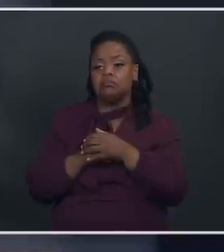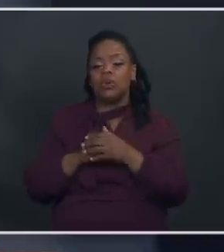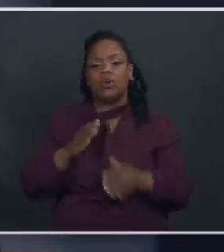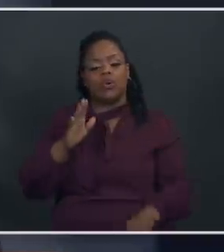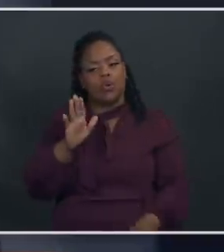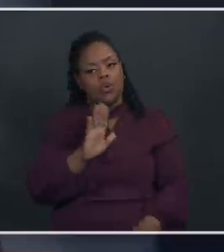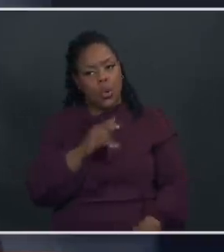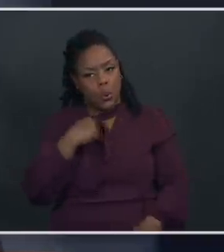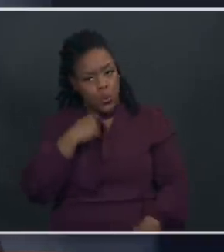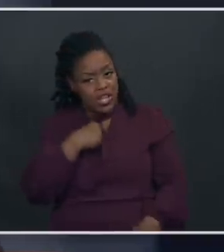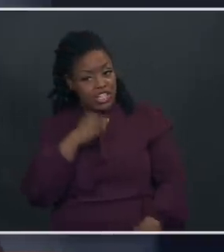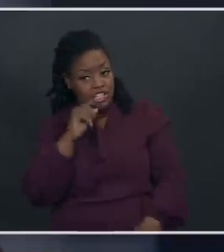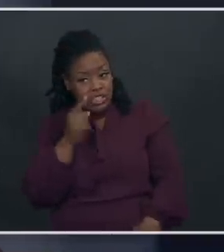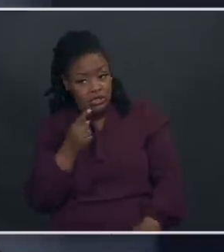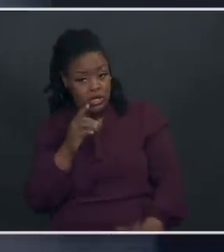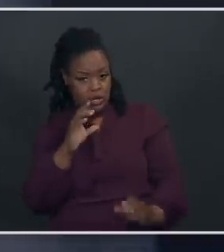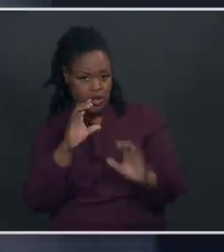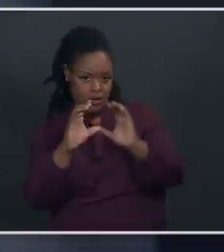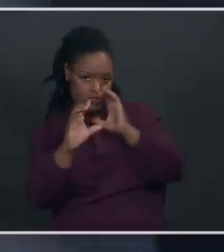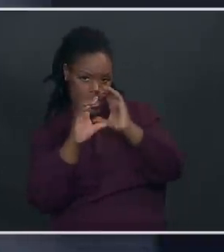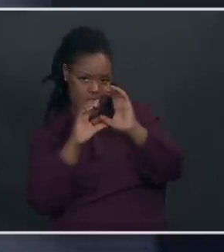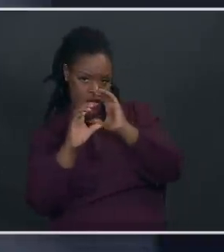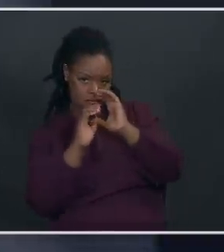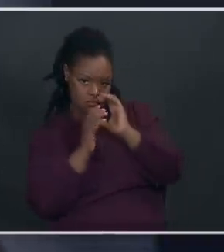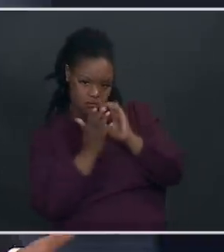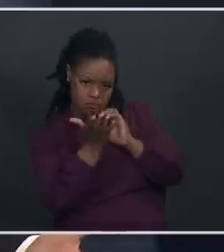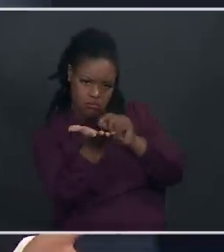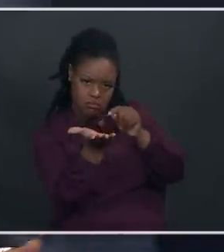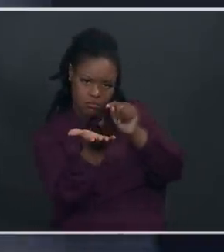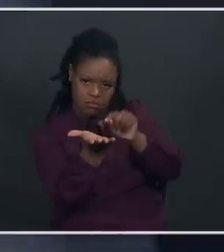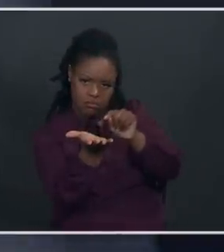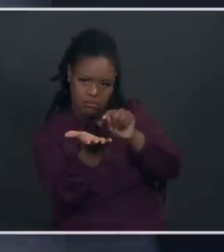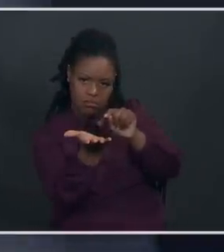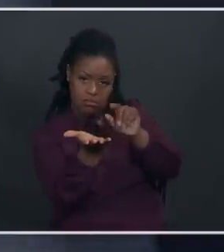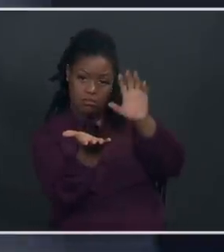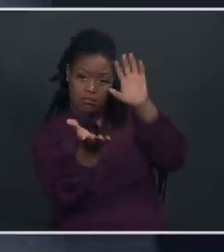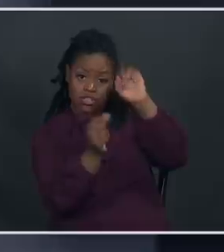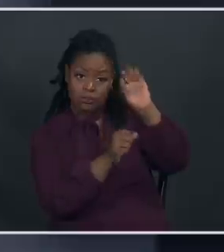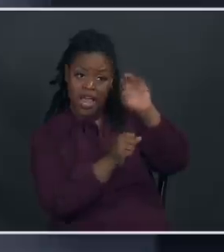intent to do what needs to be done to deal with this crisis, and it is a crisis.